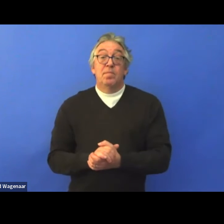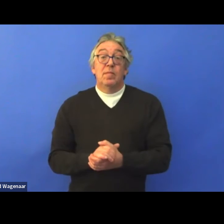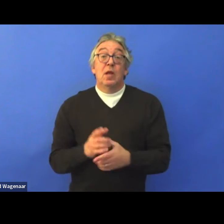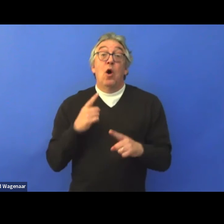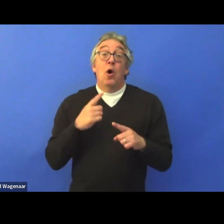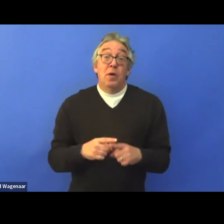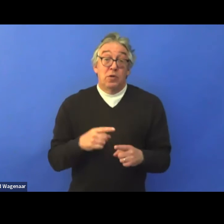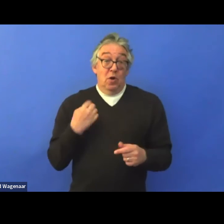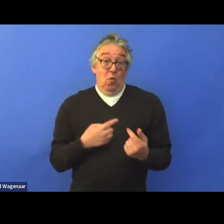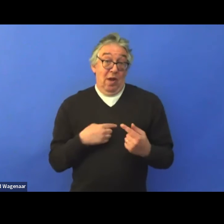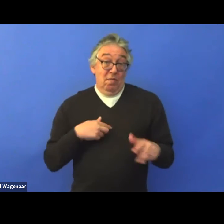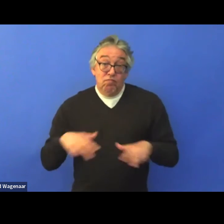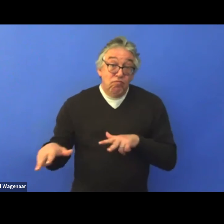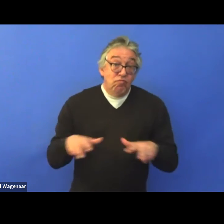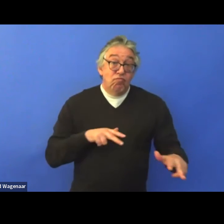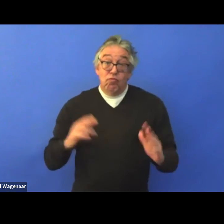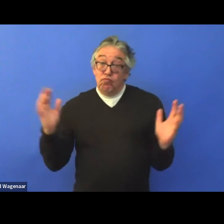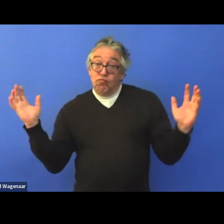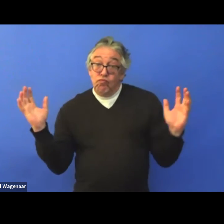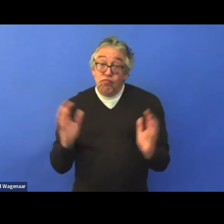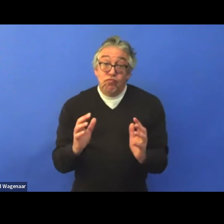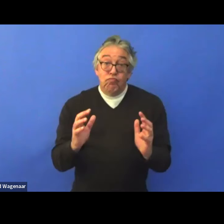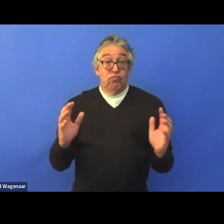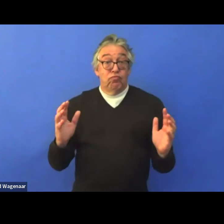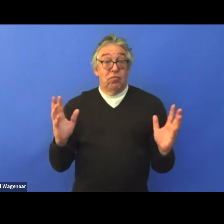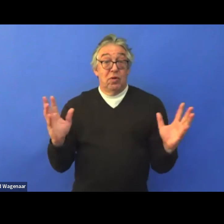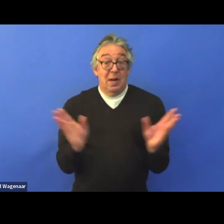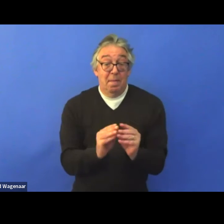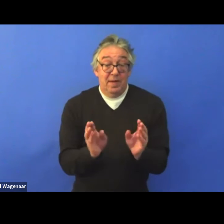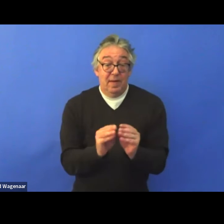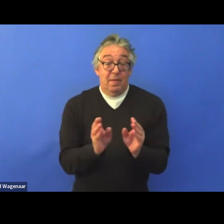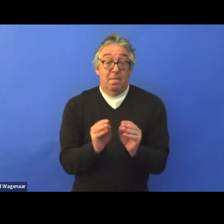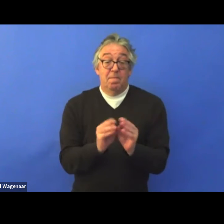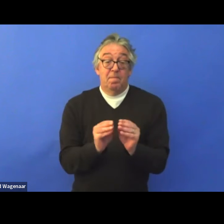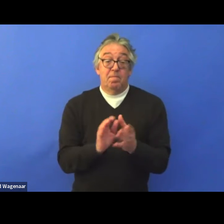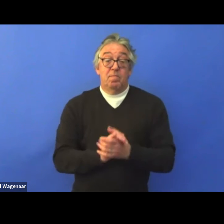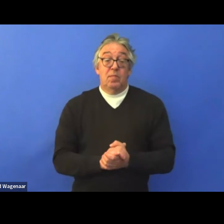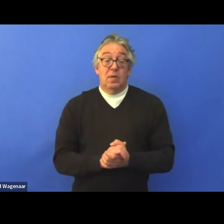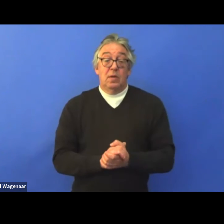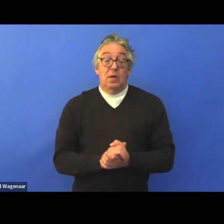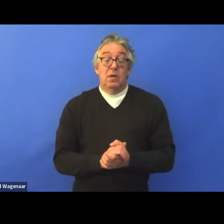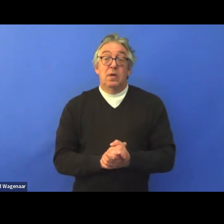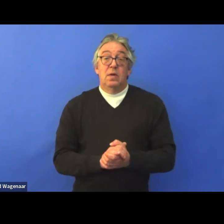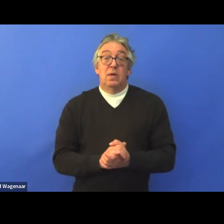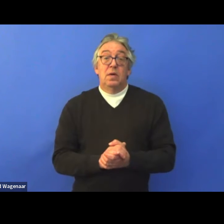for including disability issues in their plans. Especially employment of persons with disabilities,